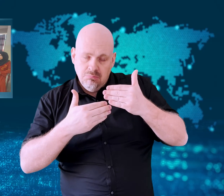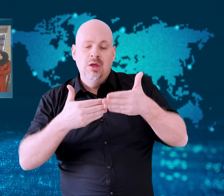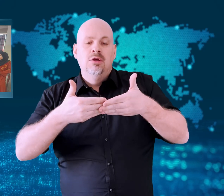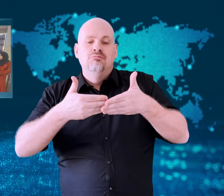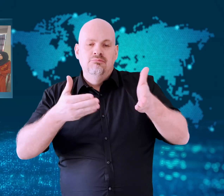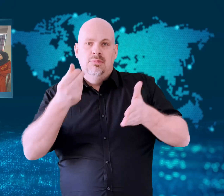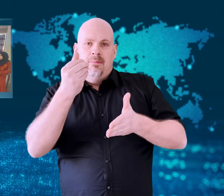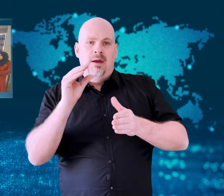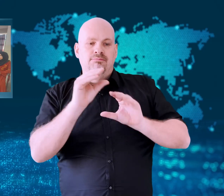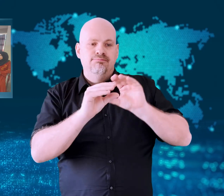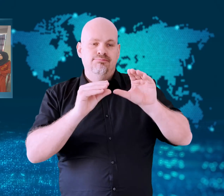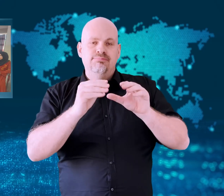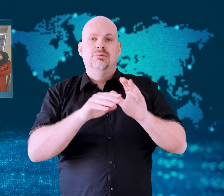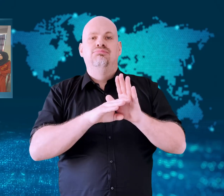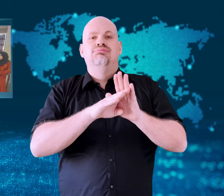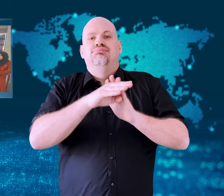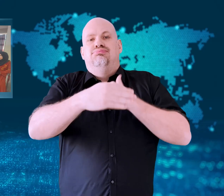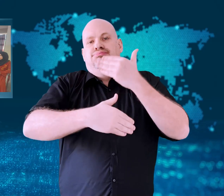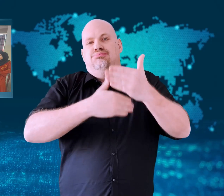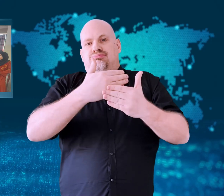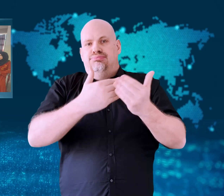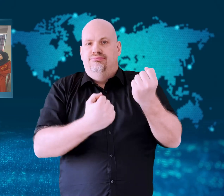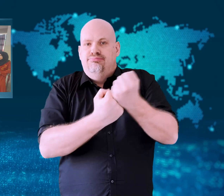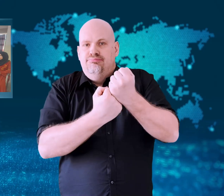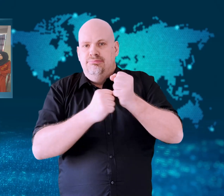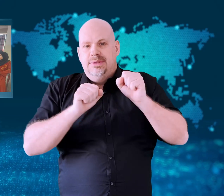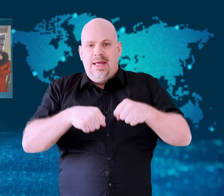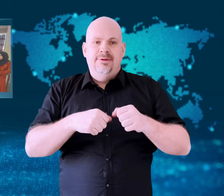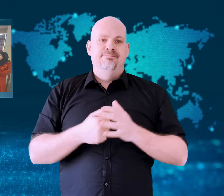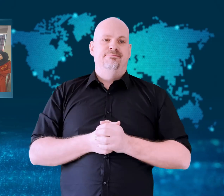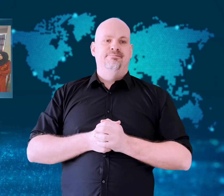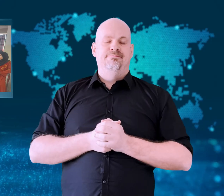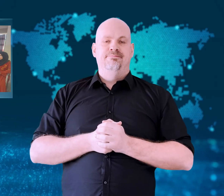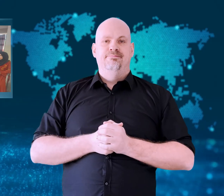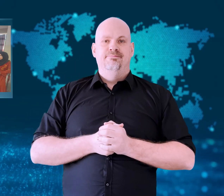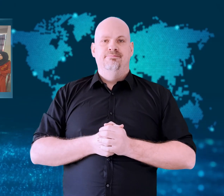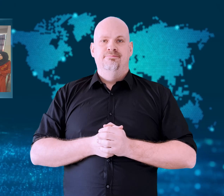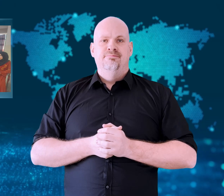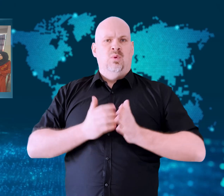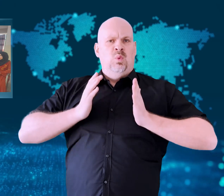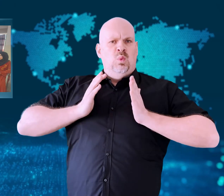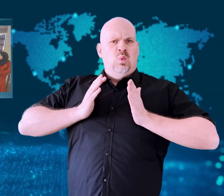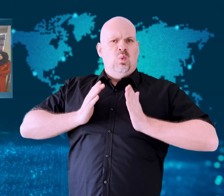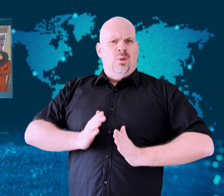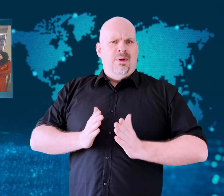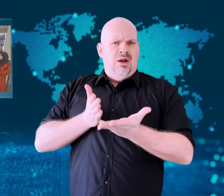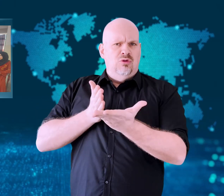Human rights advocates also praised the opening of